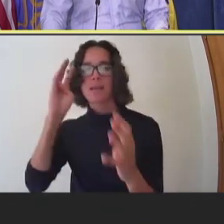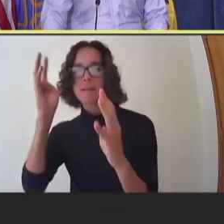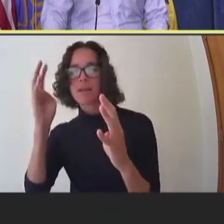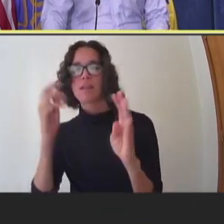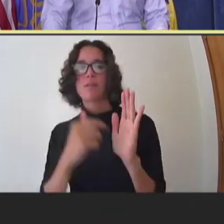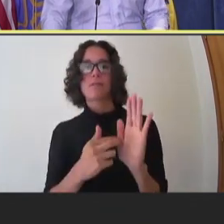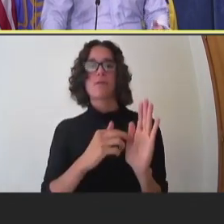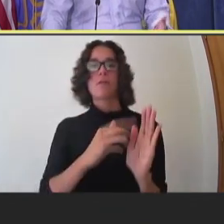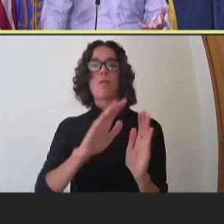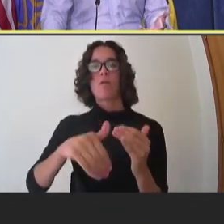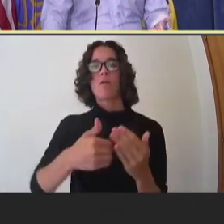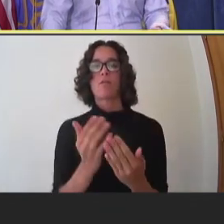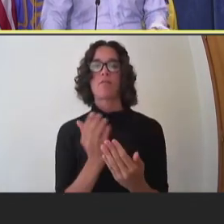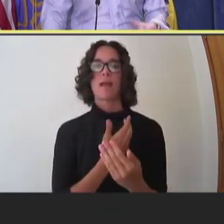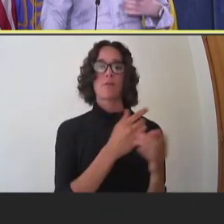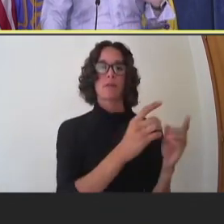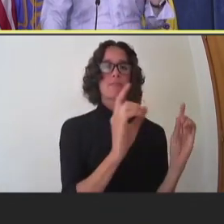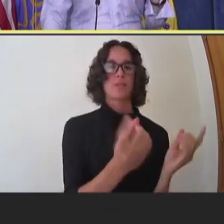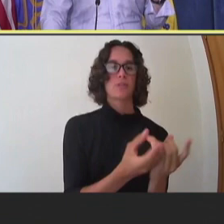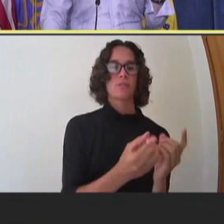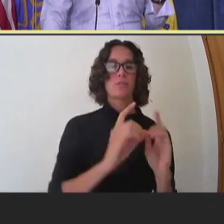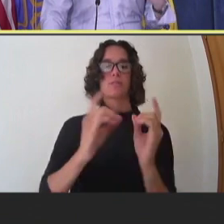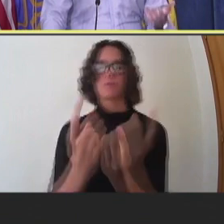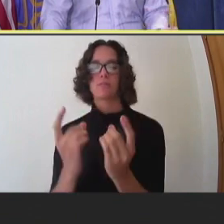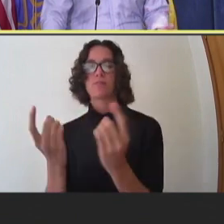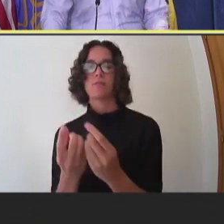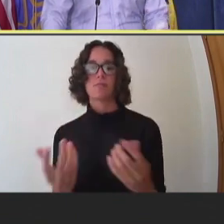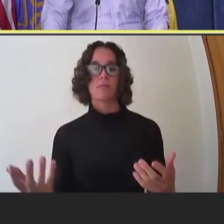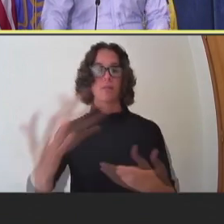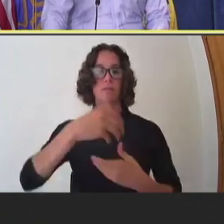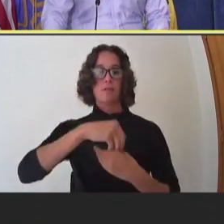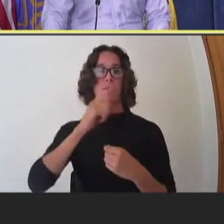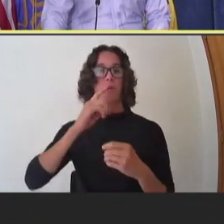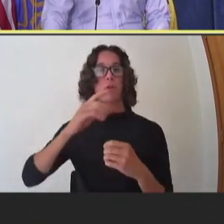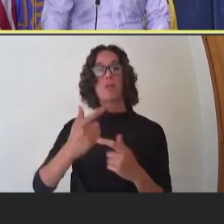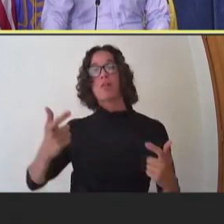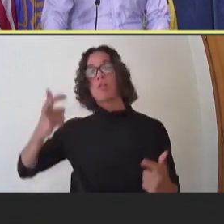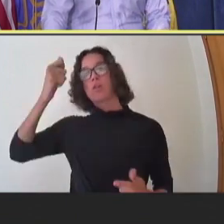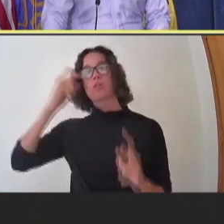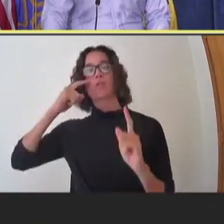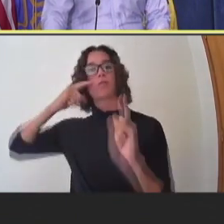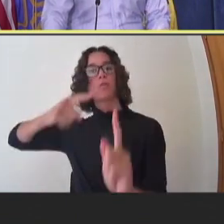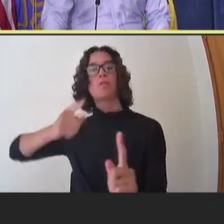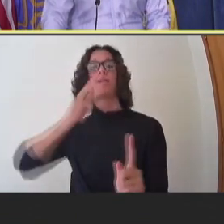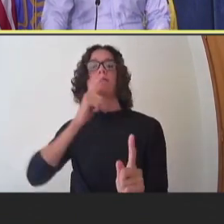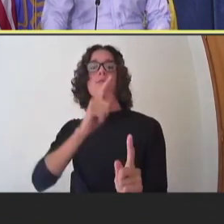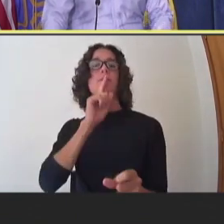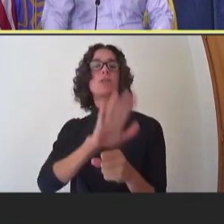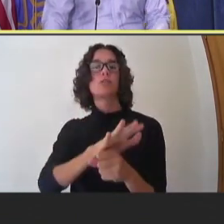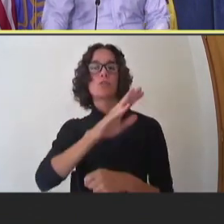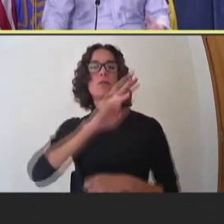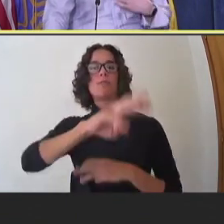create our larger goal of creating a world-class forecasting and outbreak analytics organization.